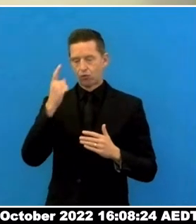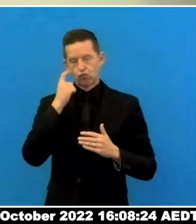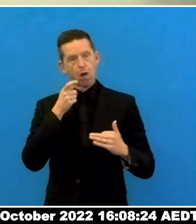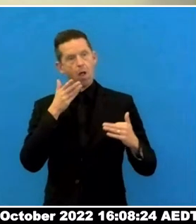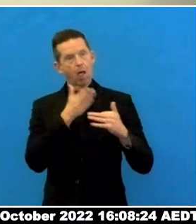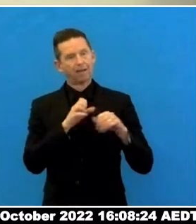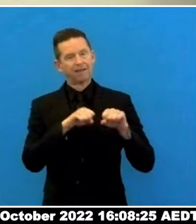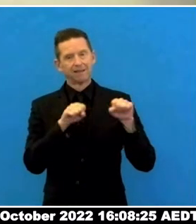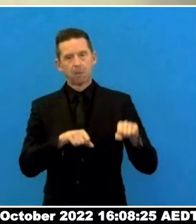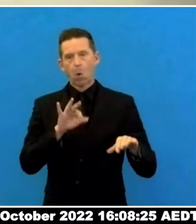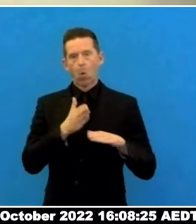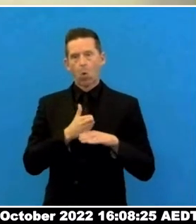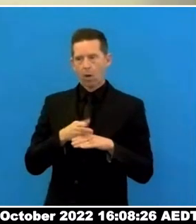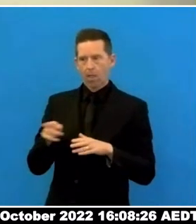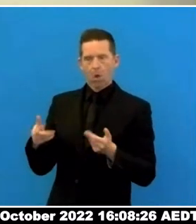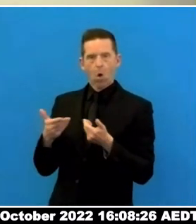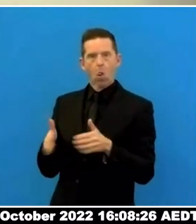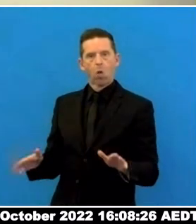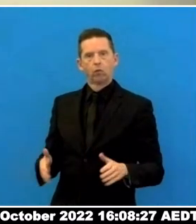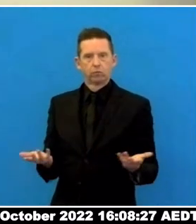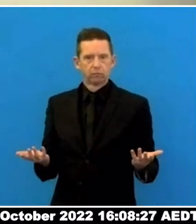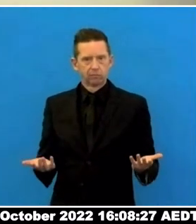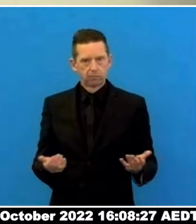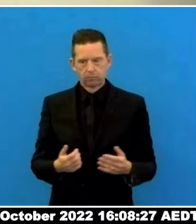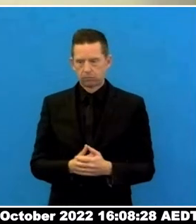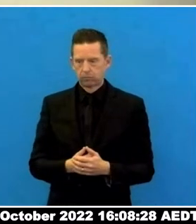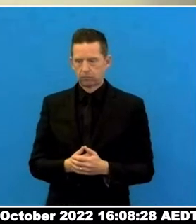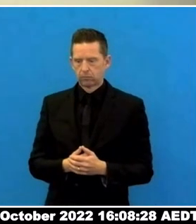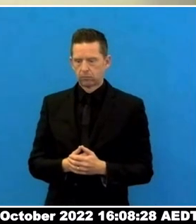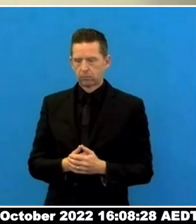So, from the beginning, to diagnose the learning